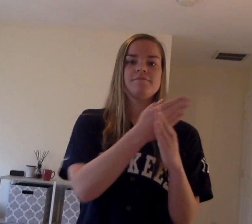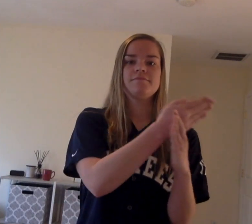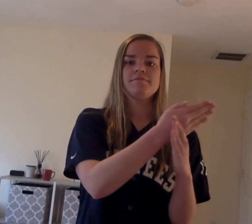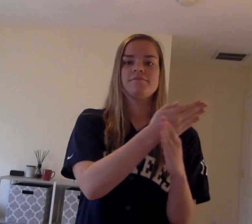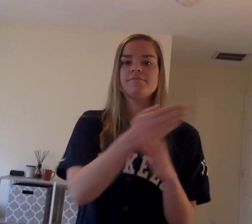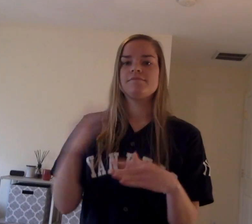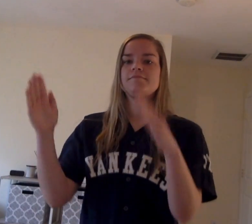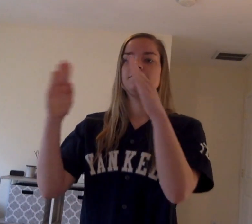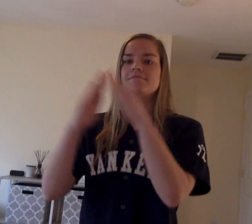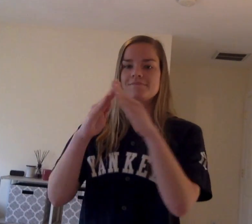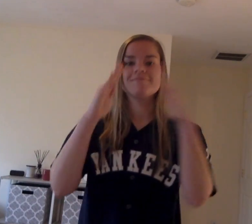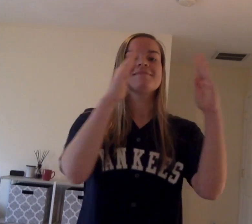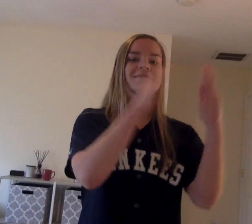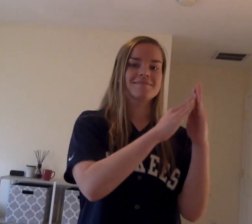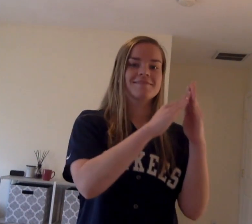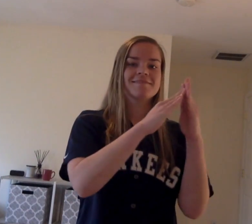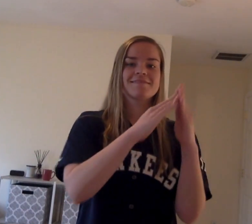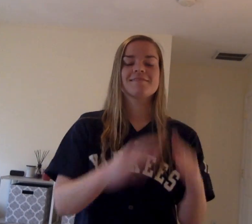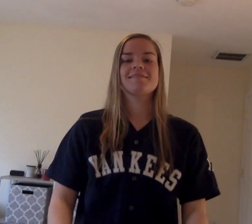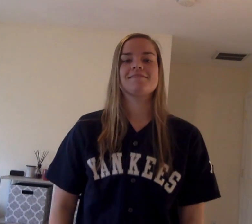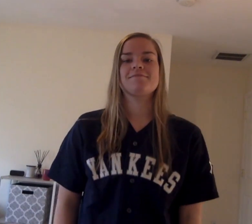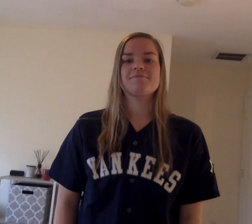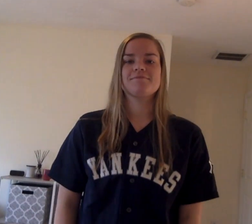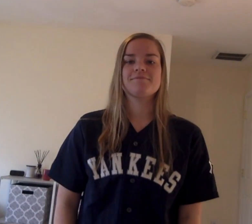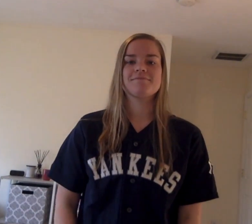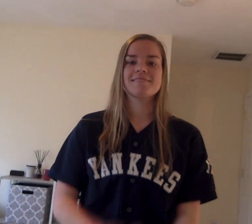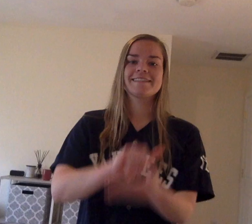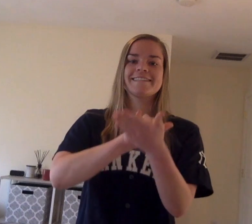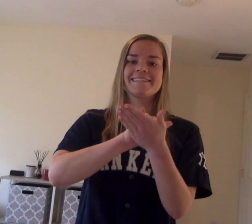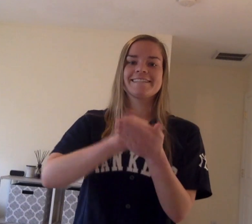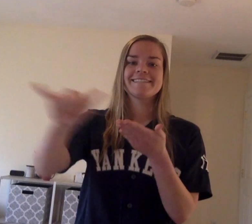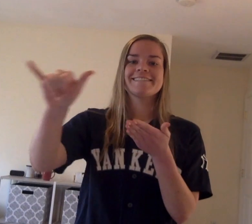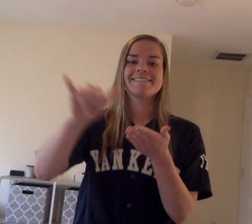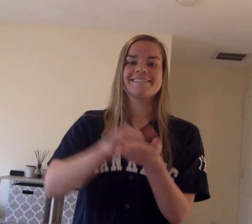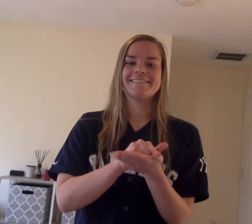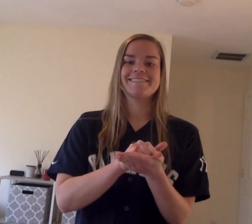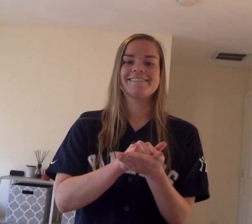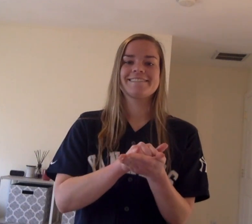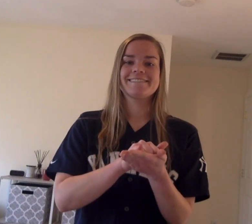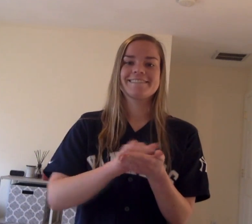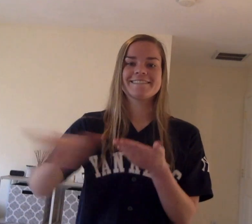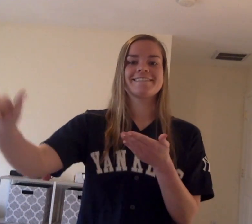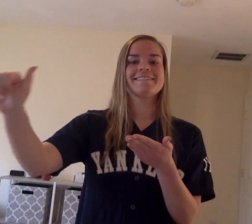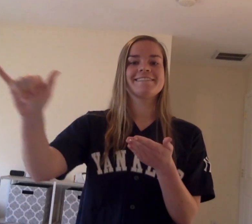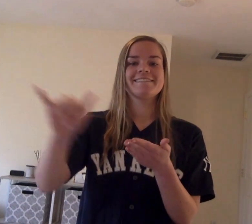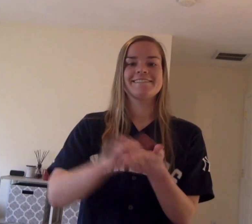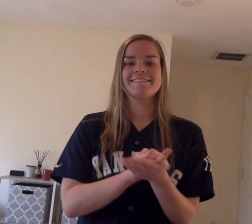Right through the very heart of it New York, New York